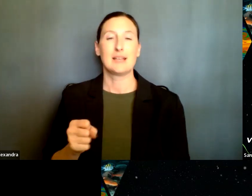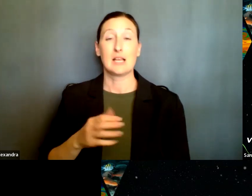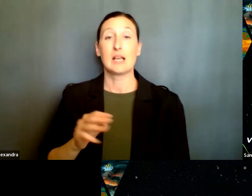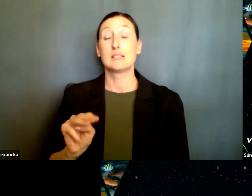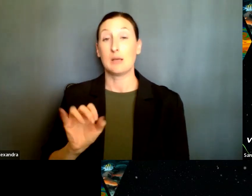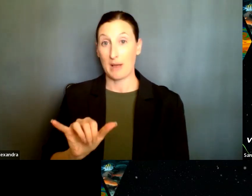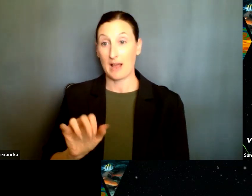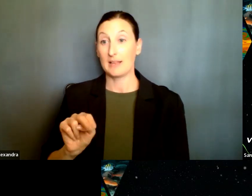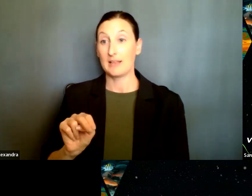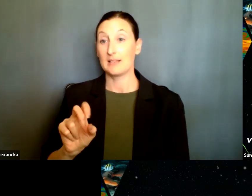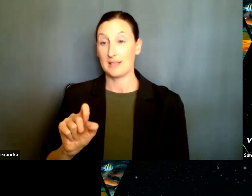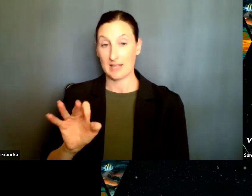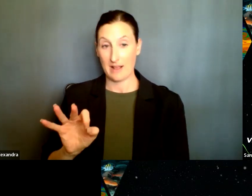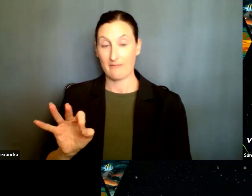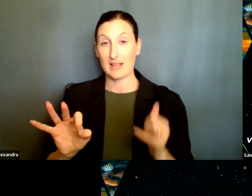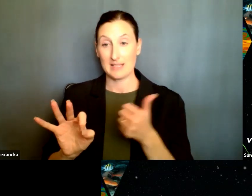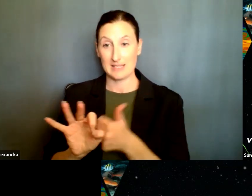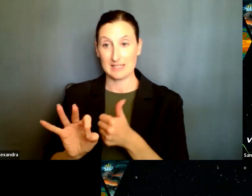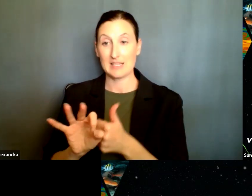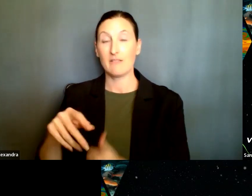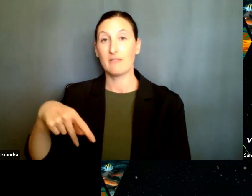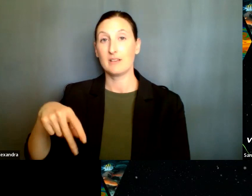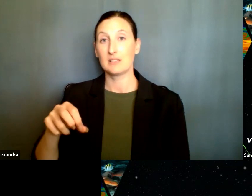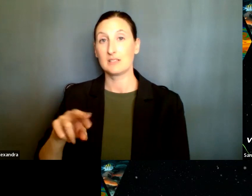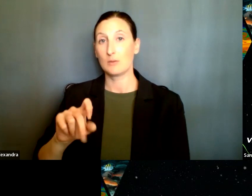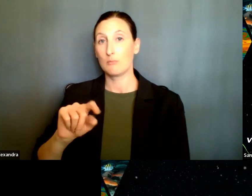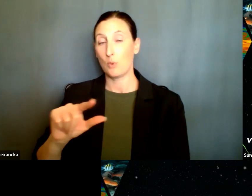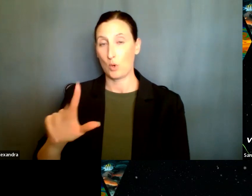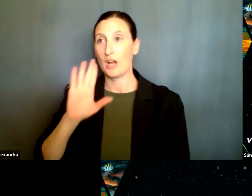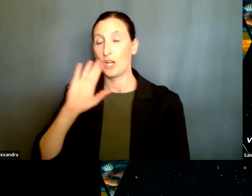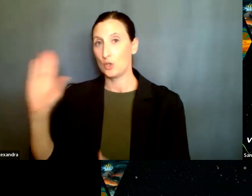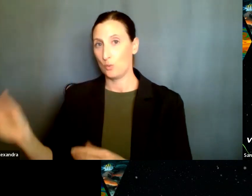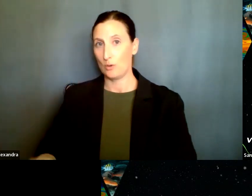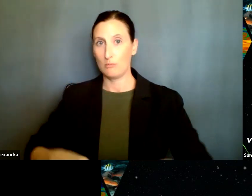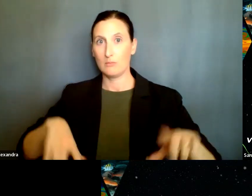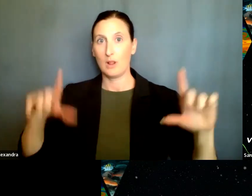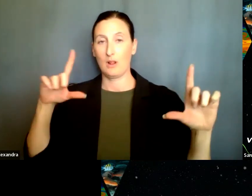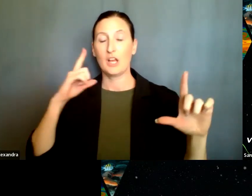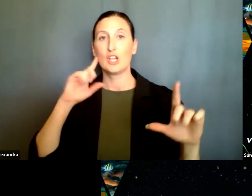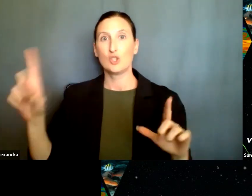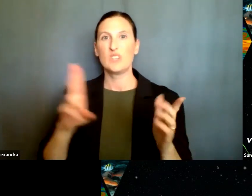the portal that will take you to sign up for updates, to access your subscriber preferences into your contact information,